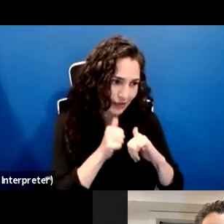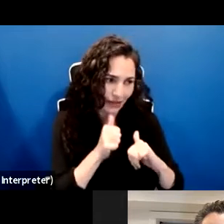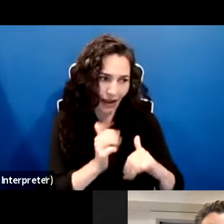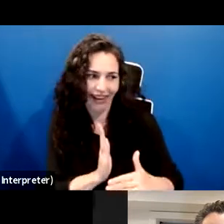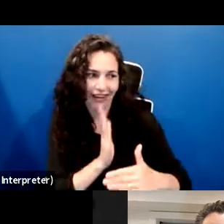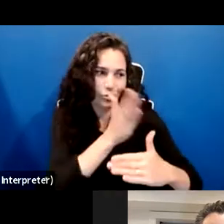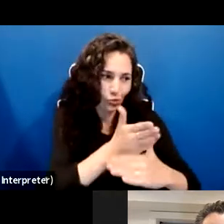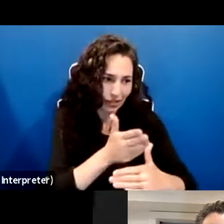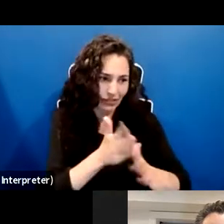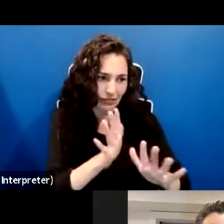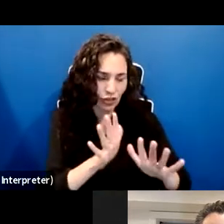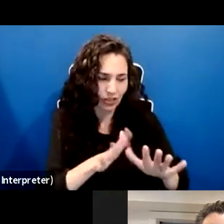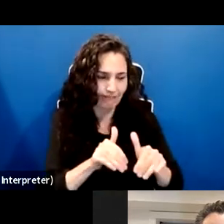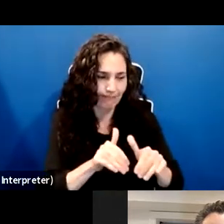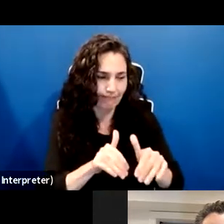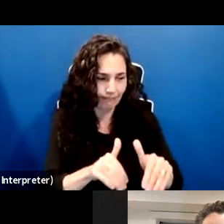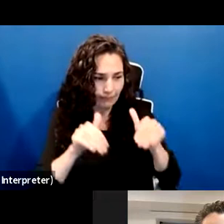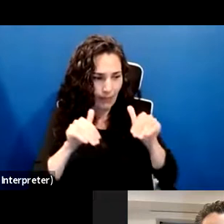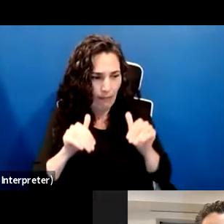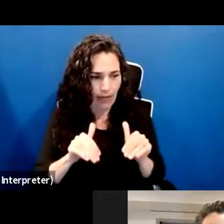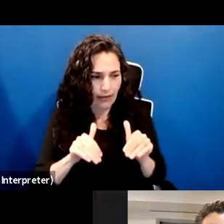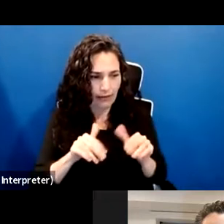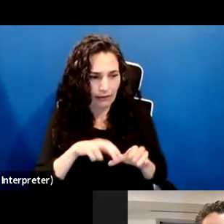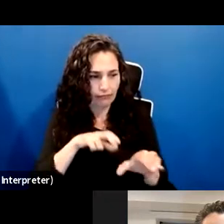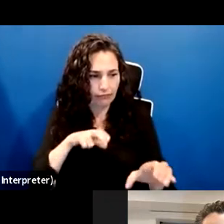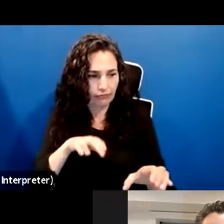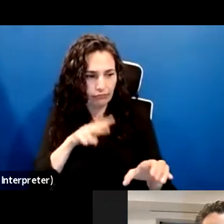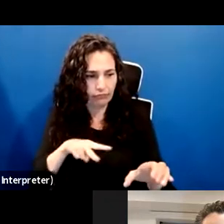When you're there and then you do it in a way that you have no or,